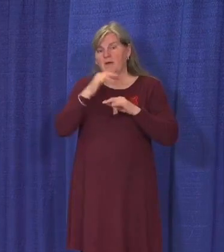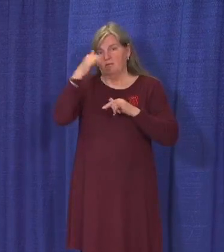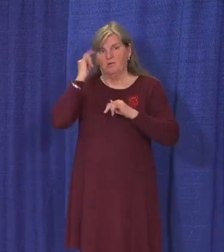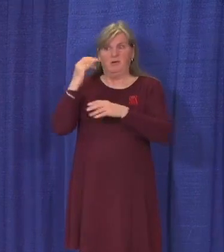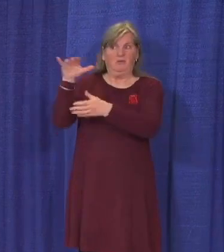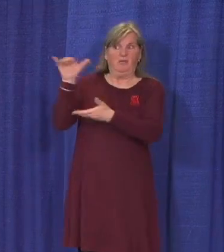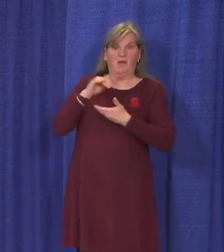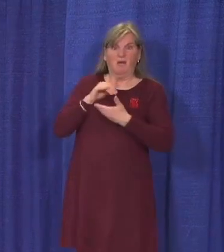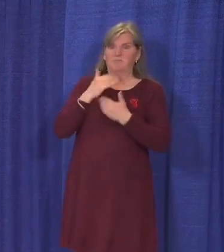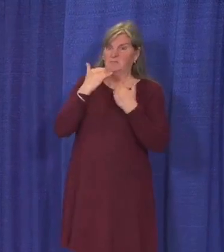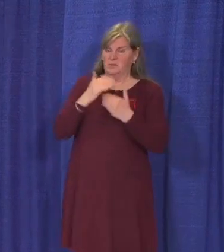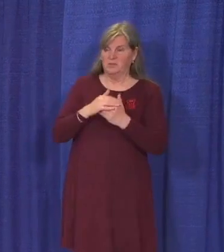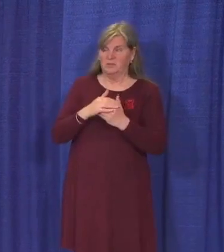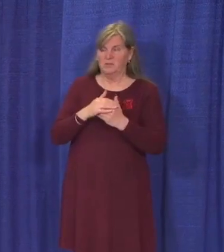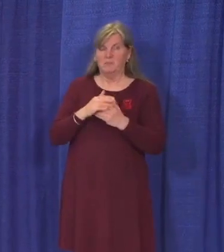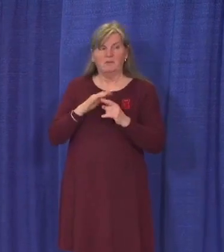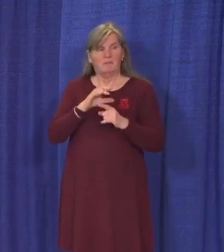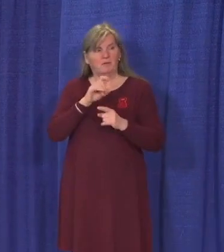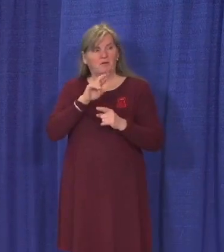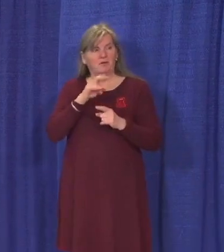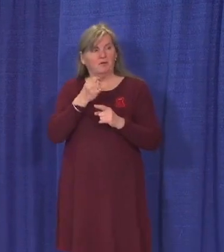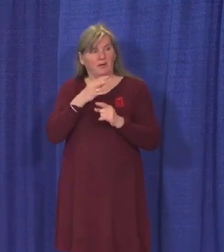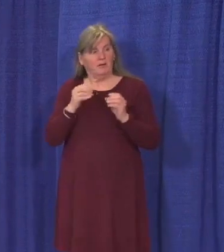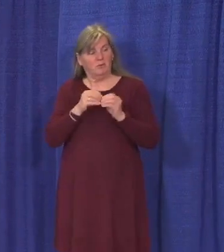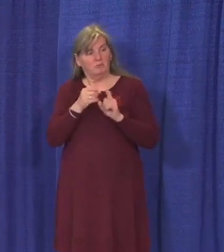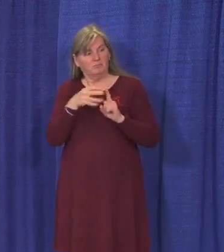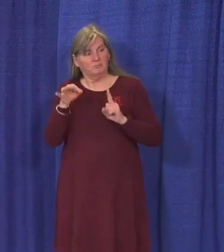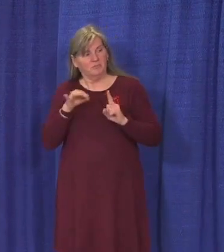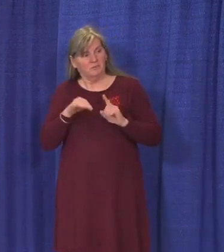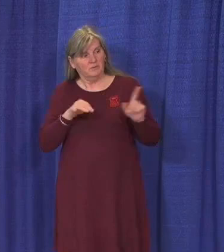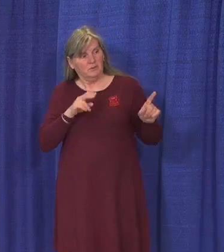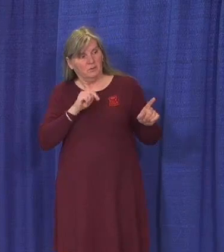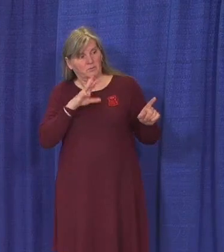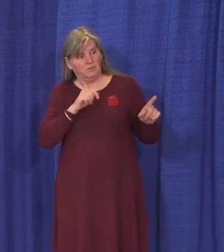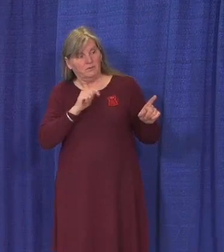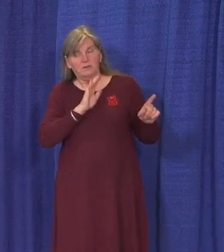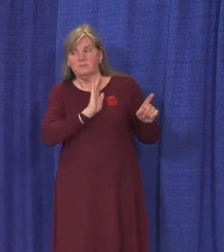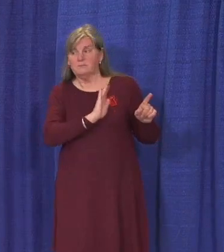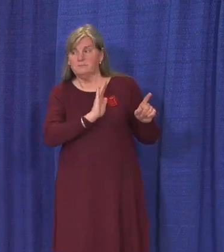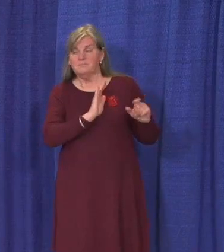of the fragility of the vaccine. Canada made the decision to go